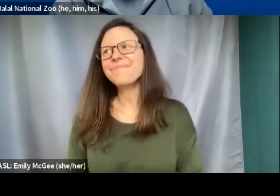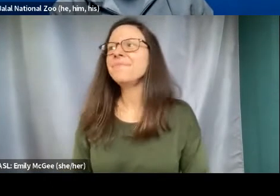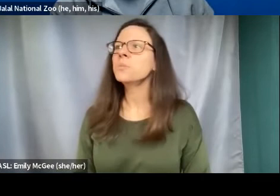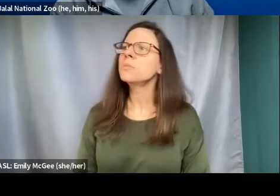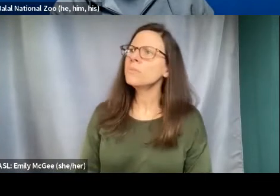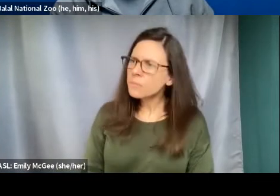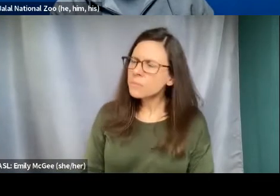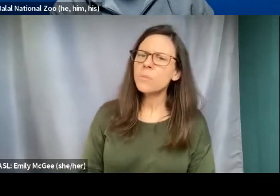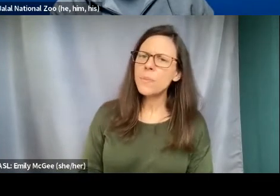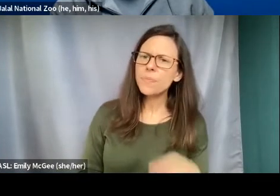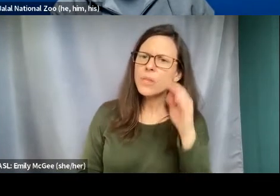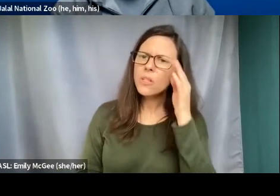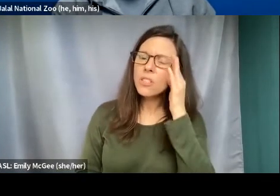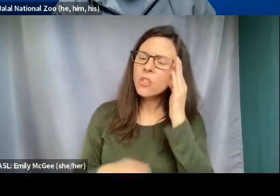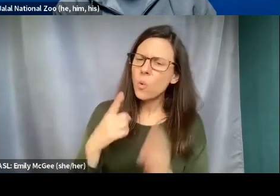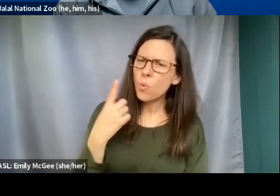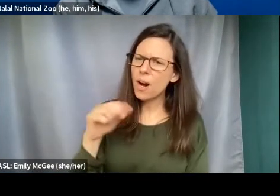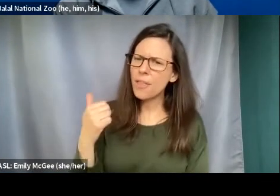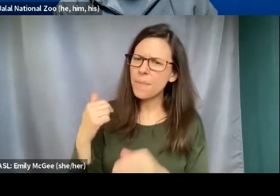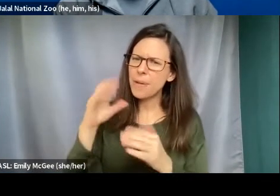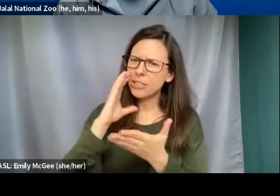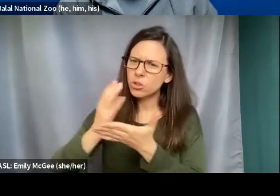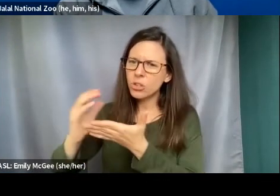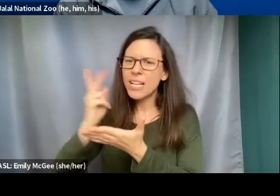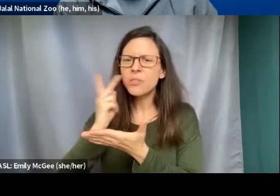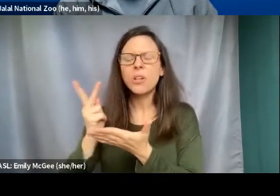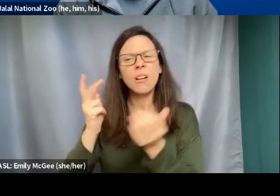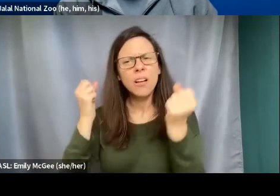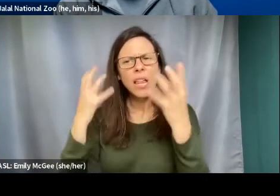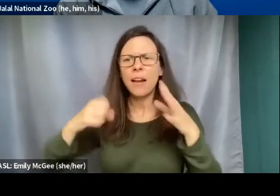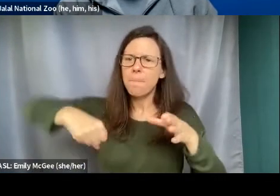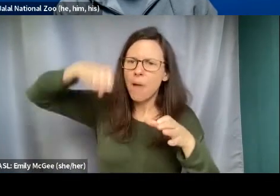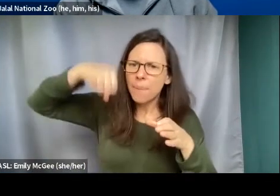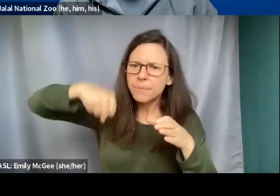one of your previous pictures, like yes there's a lot of the pumps and the valves and the testing